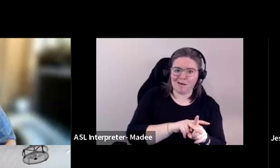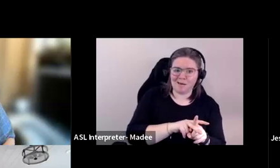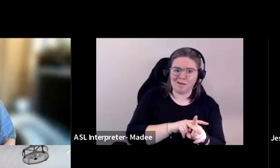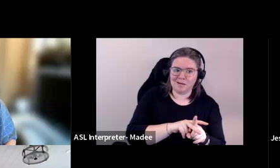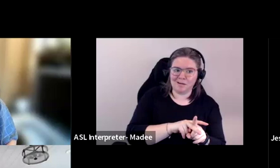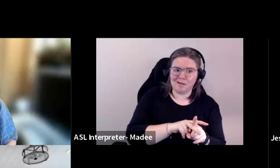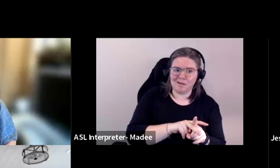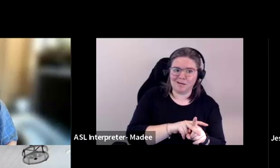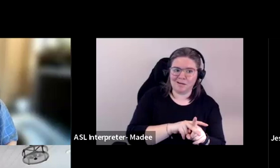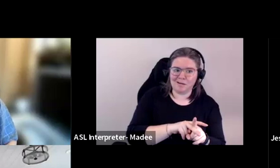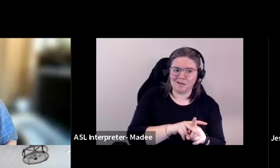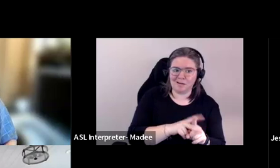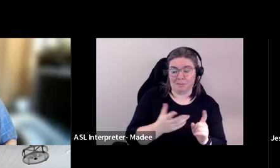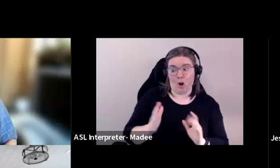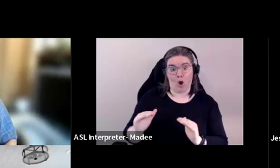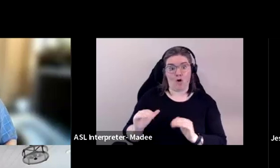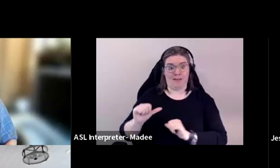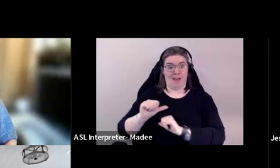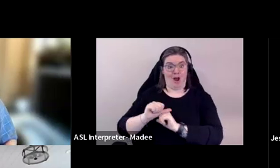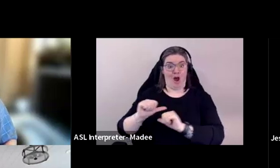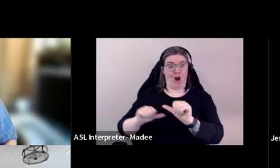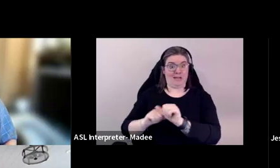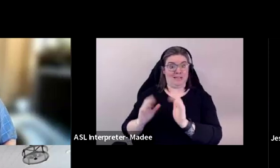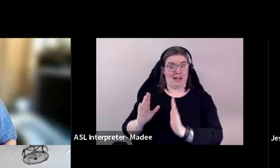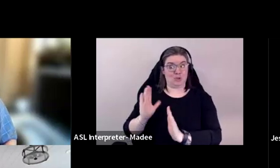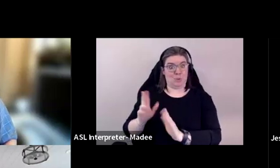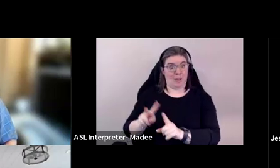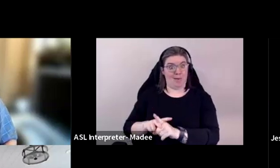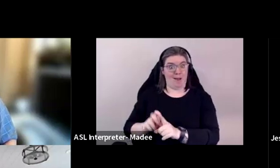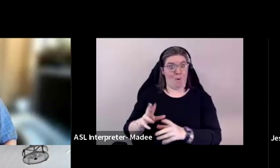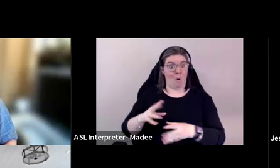Rebecca Rabatin, she/her, Independence First: hopefully, the architects and the owners will apply it. Let me put it that way.